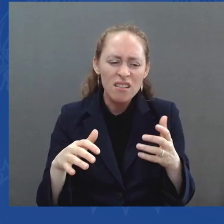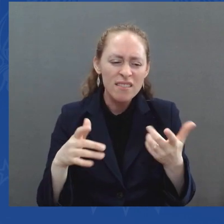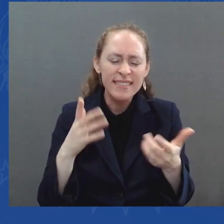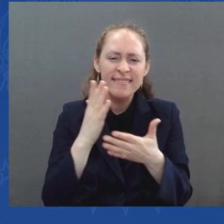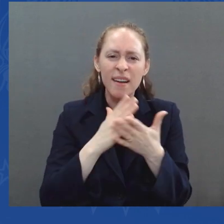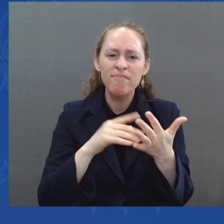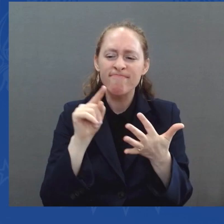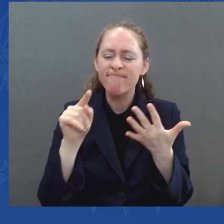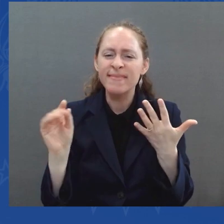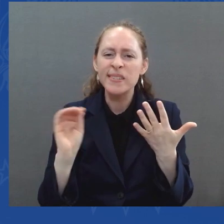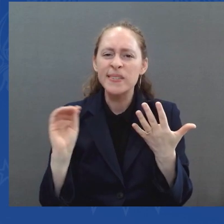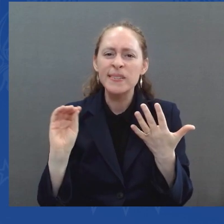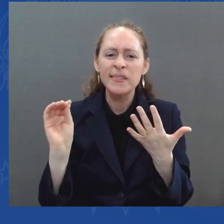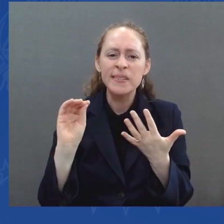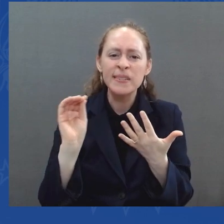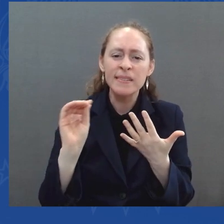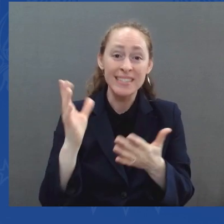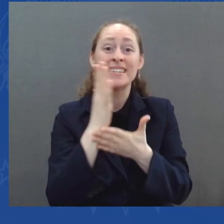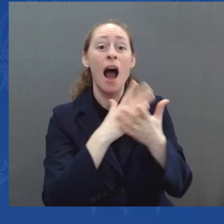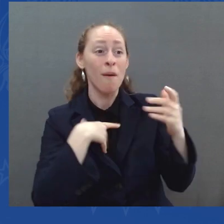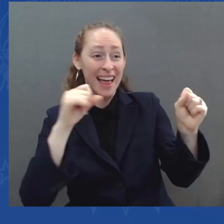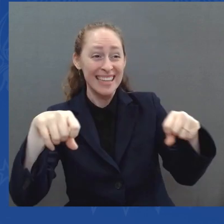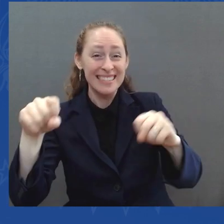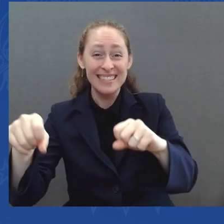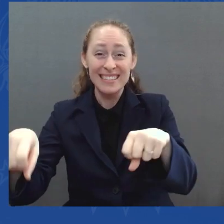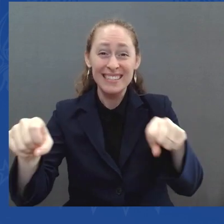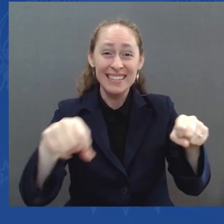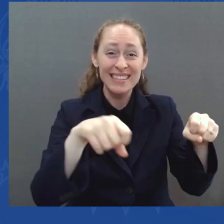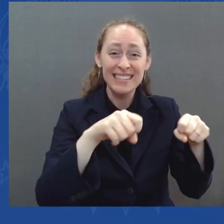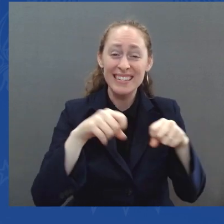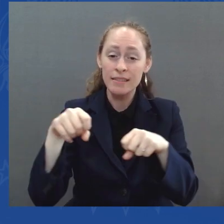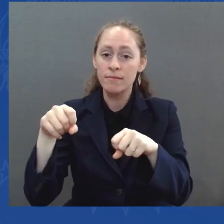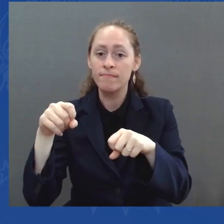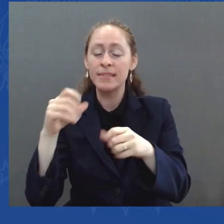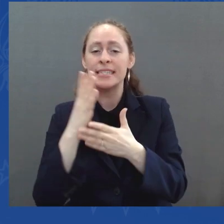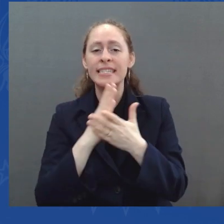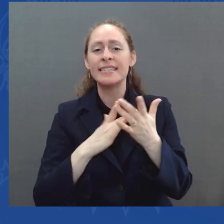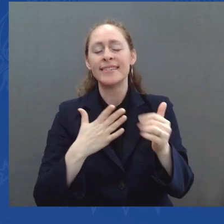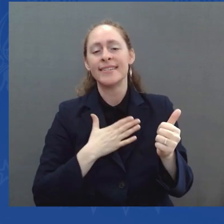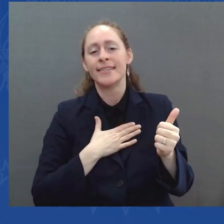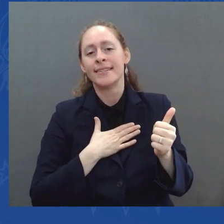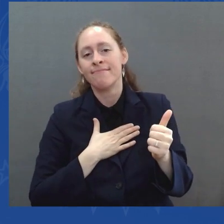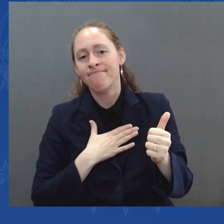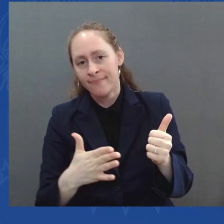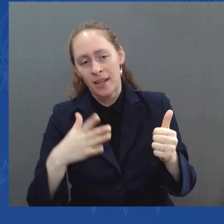But what the Affordable Care Act shows is if you are driven by the core idea,